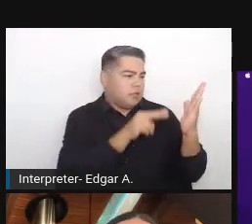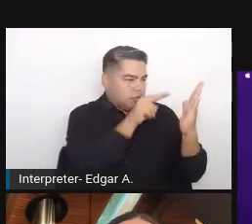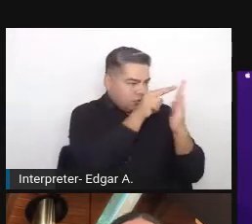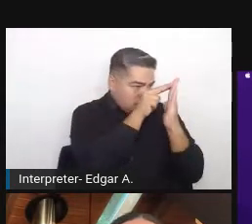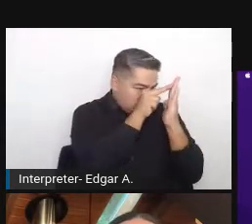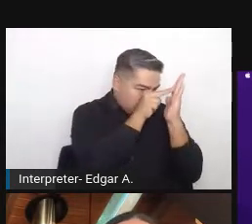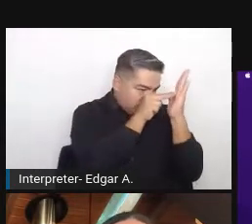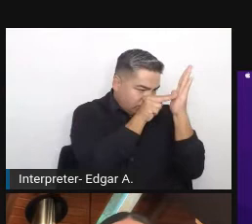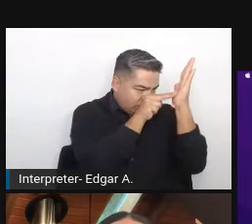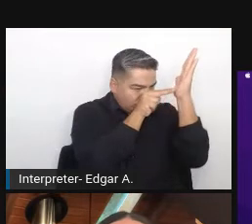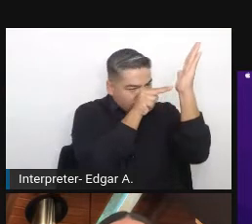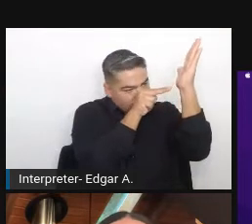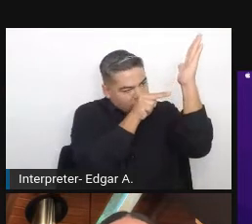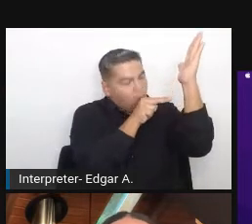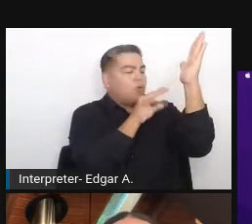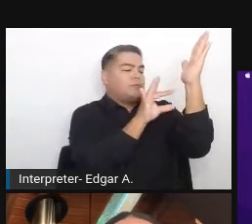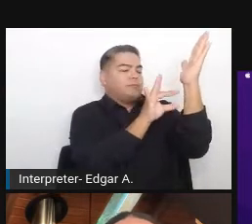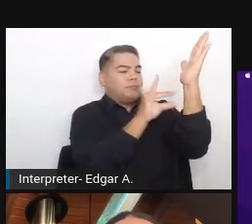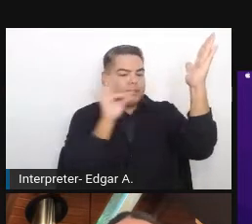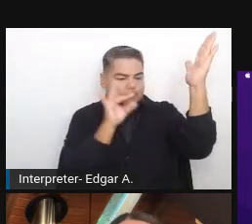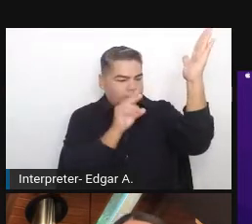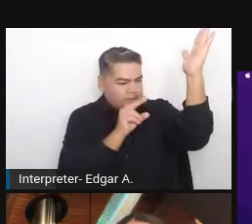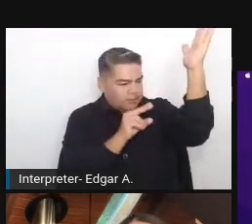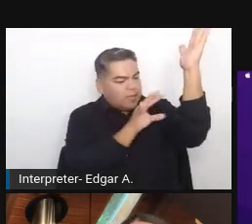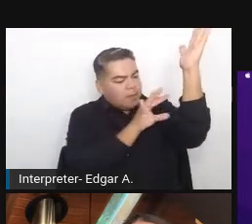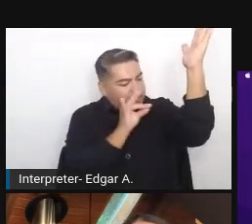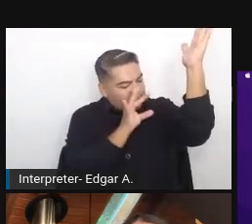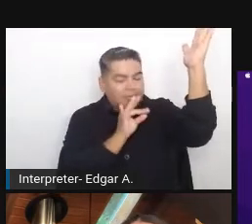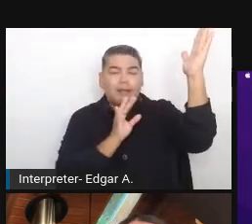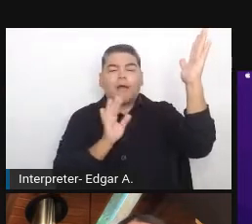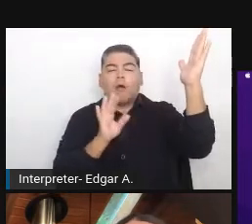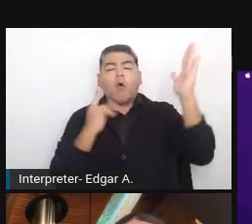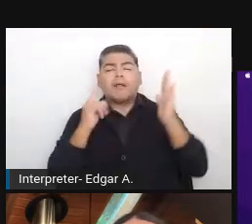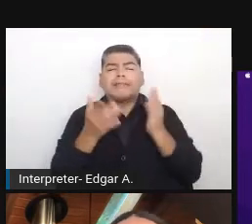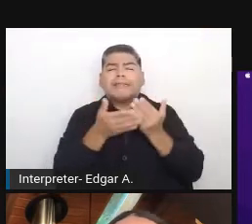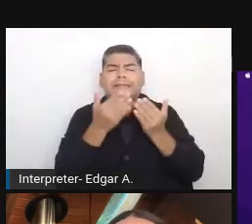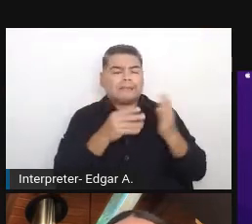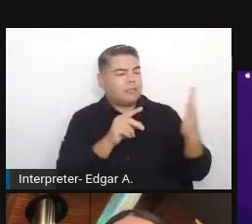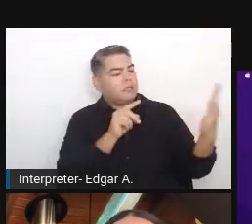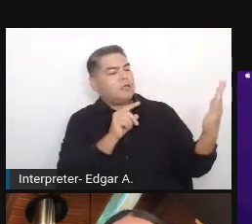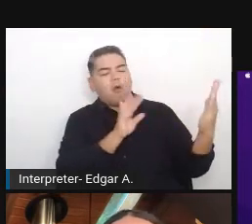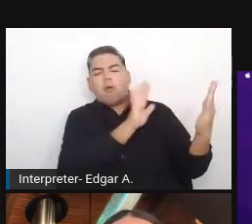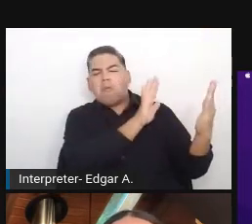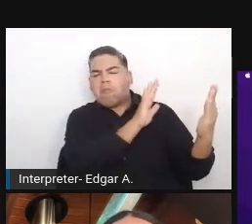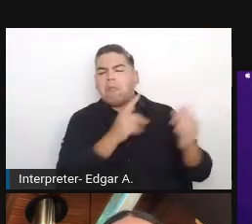and pick out the correct ones, or would it be easier for them to just type in their own categories?